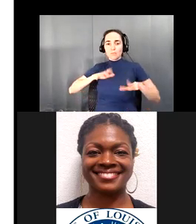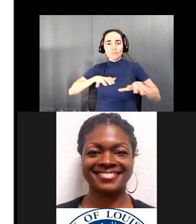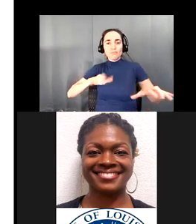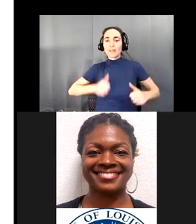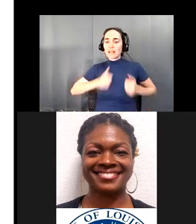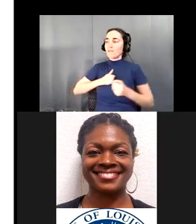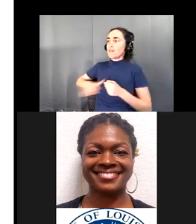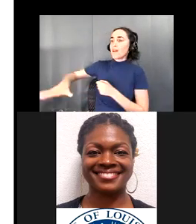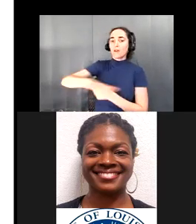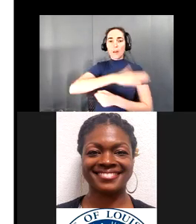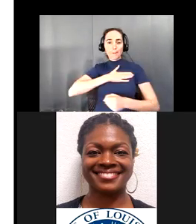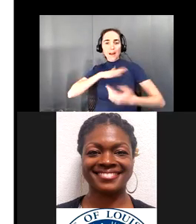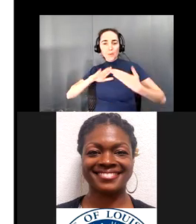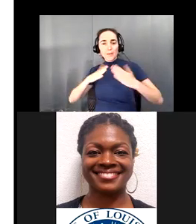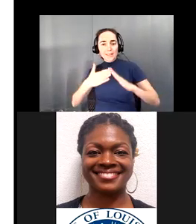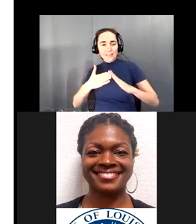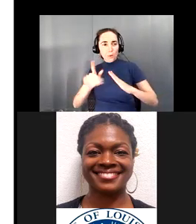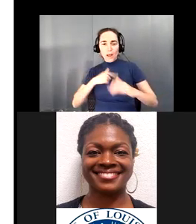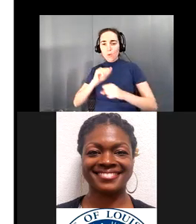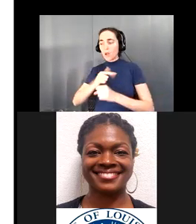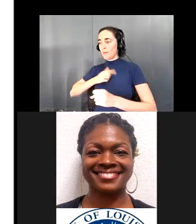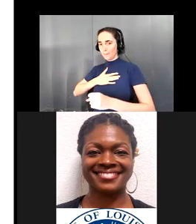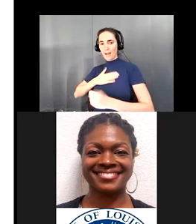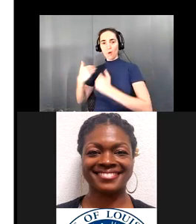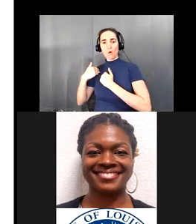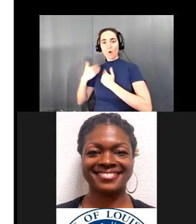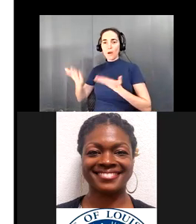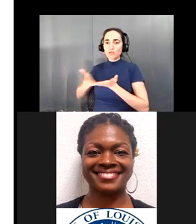the communities that I worked in. 16:11:09 And we need to get to know each other.